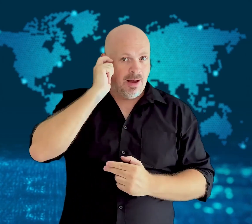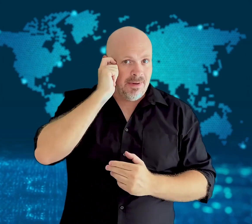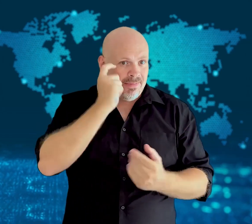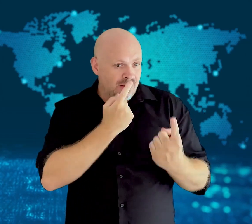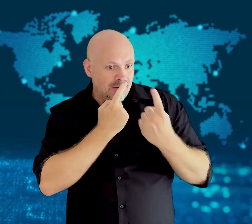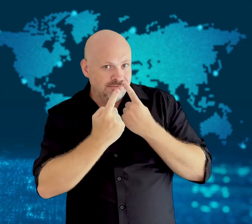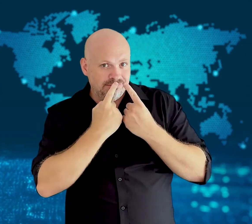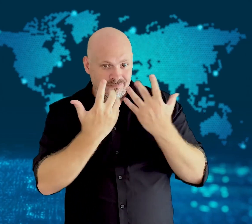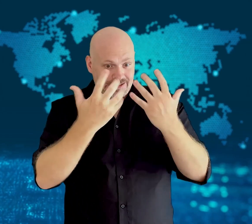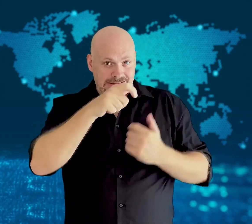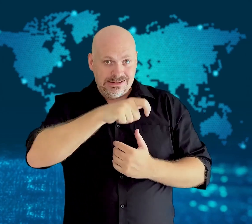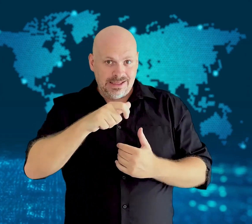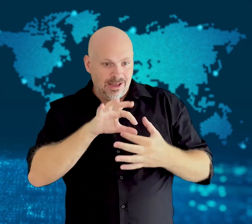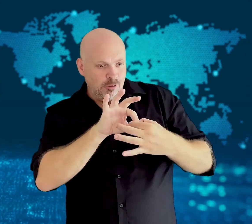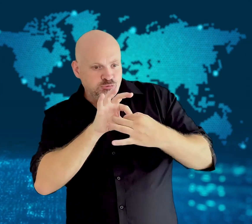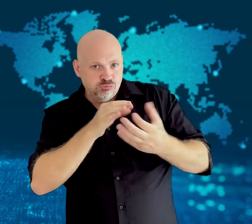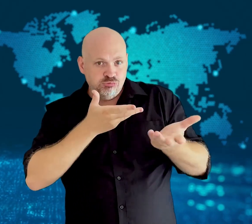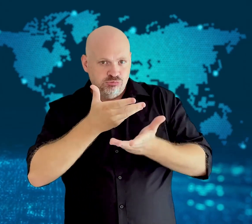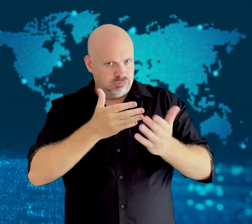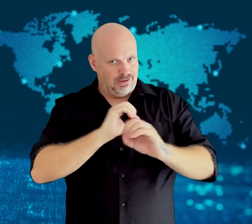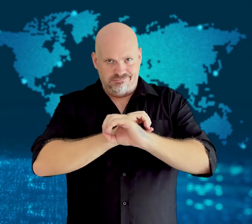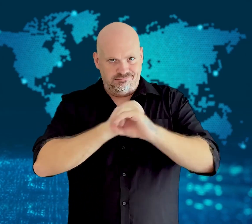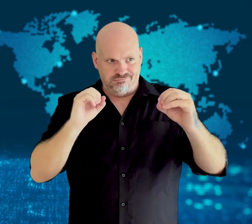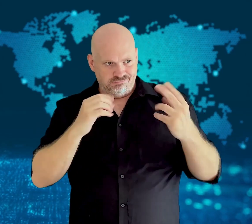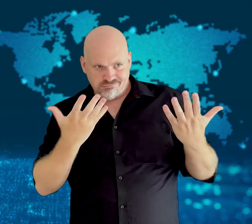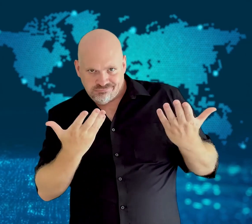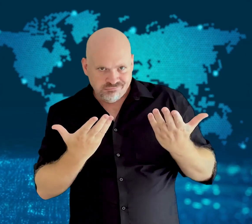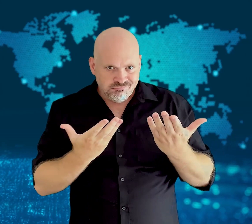who are still trapped underground.